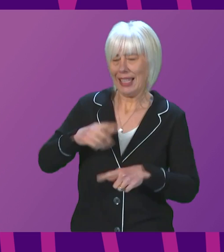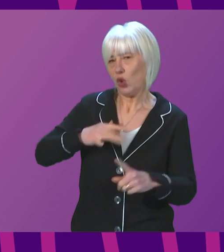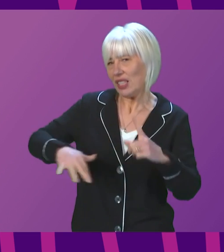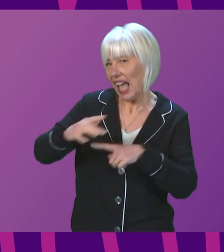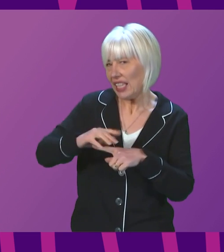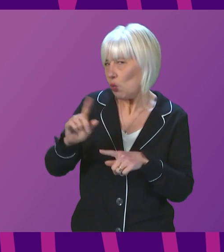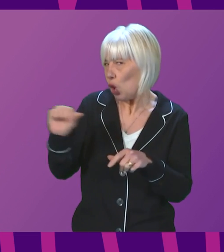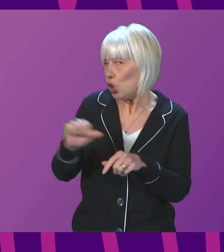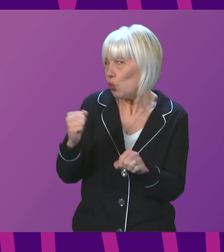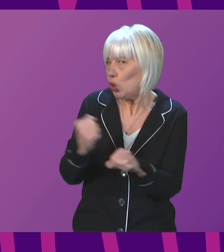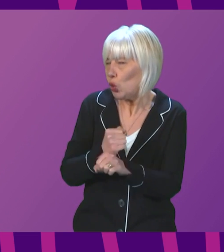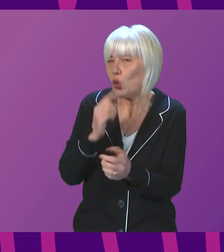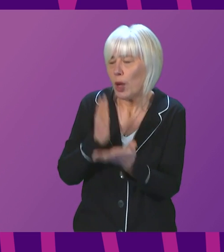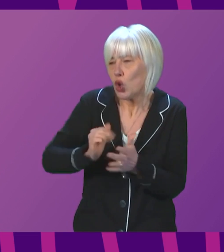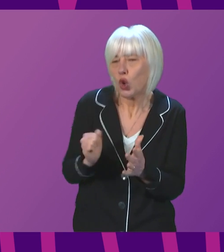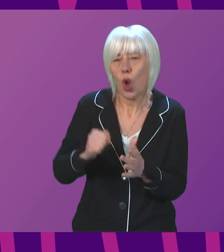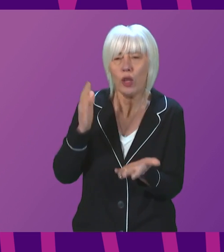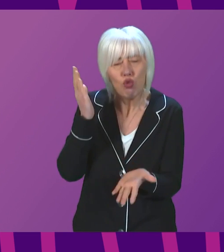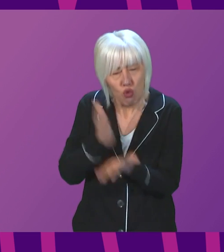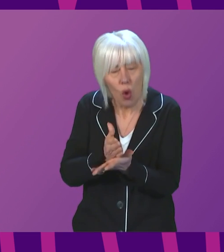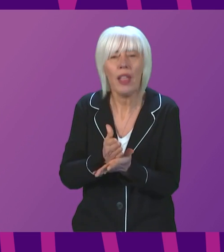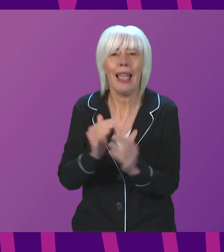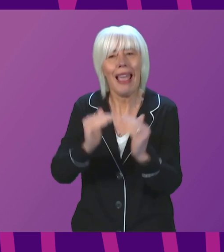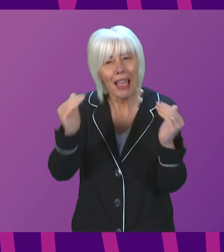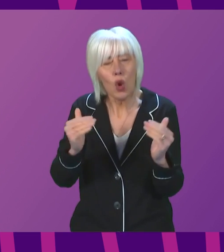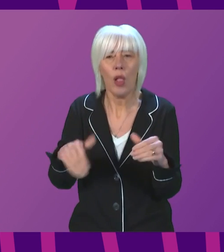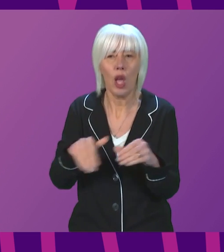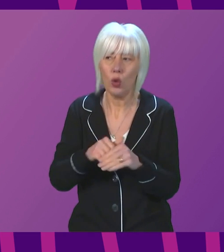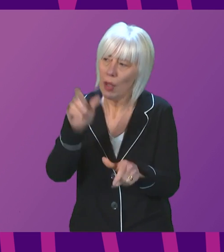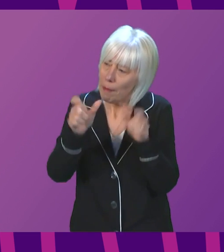Scotland is truly equal and inclusive, and a place where everyone feels safe and valued